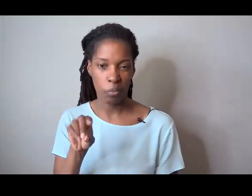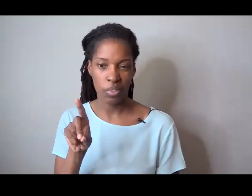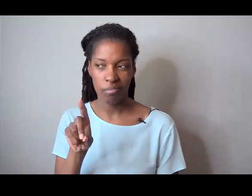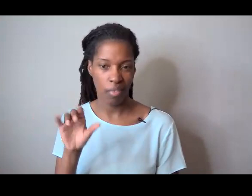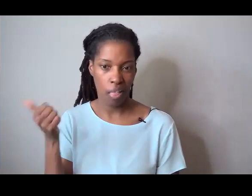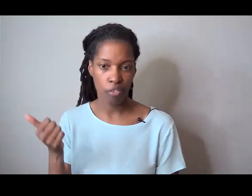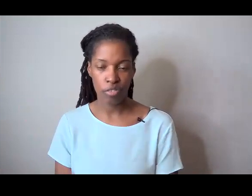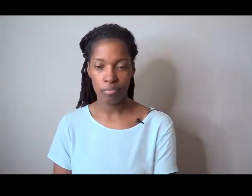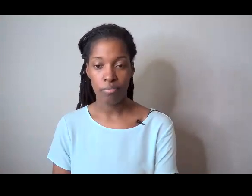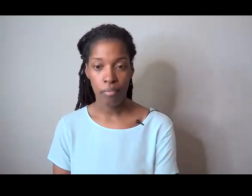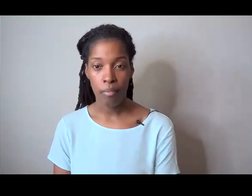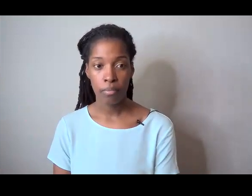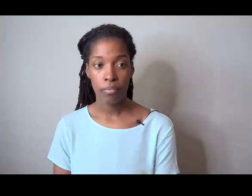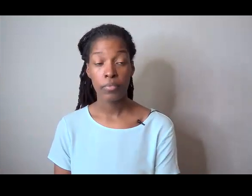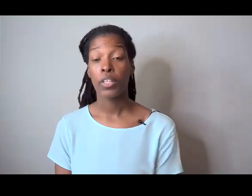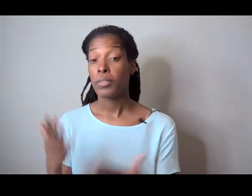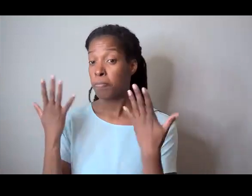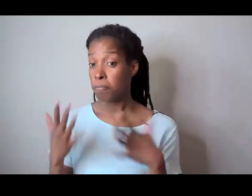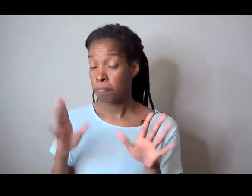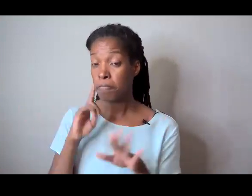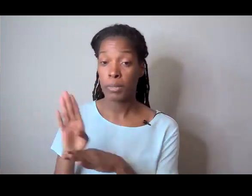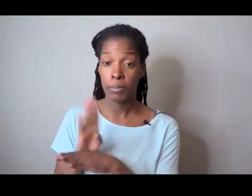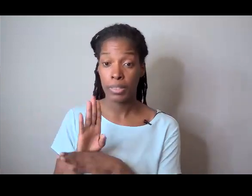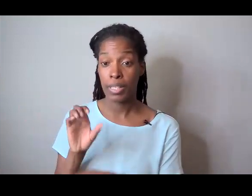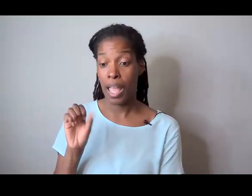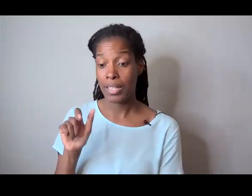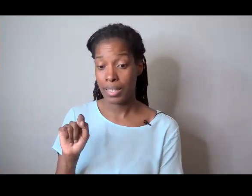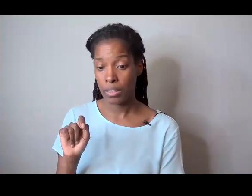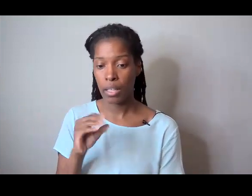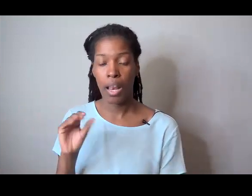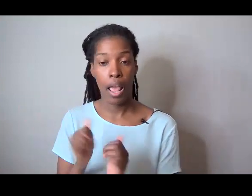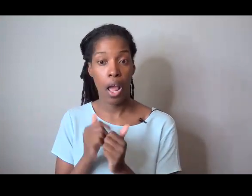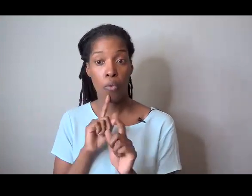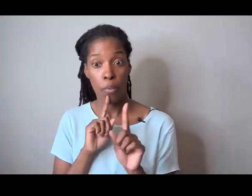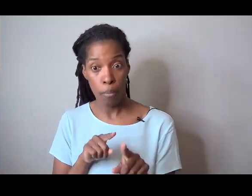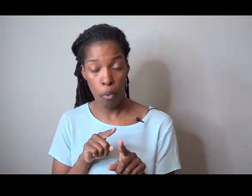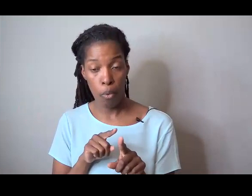So that's it for business assets and how you report when you open your business.